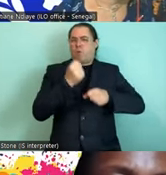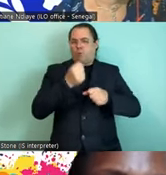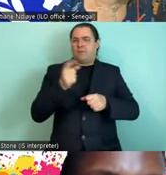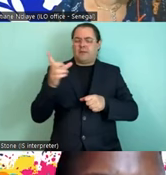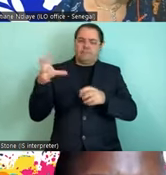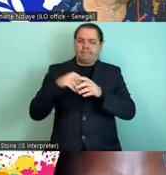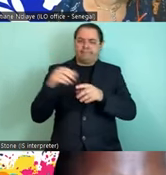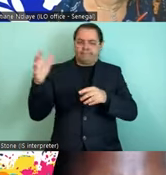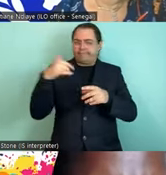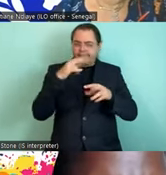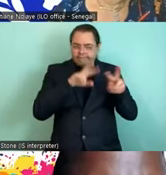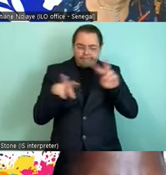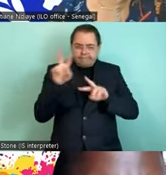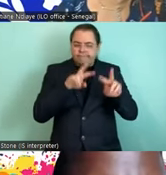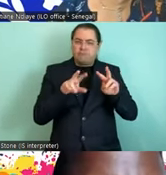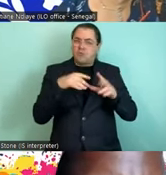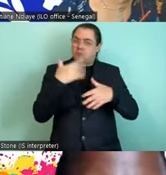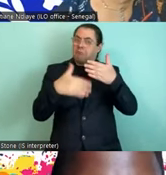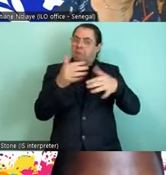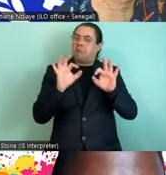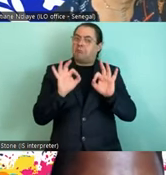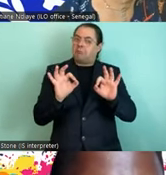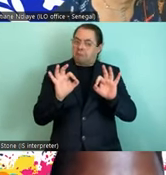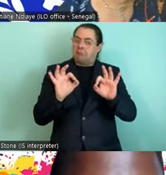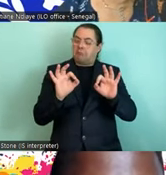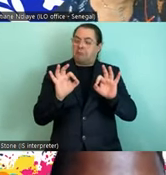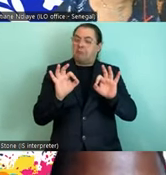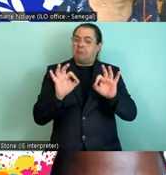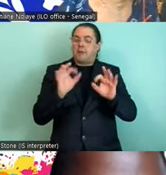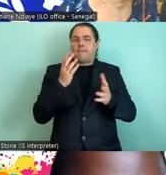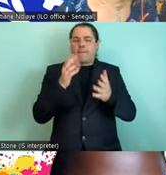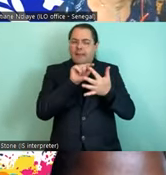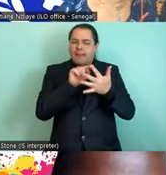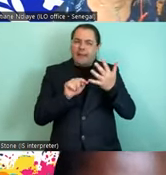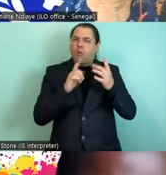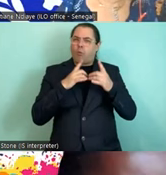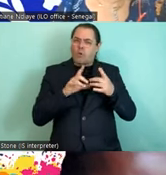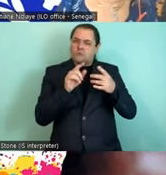few gaps that we need to close which we plan to close this year.